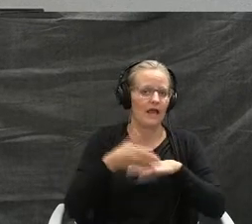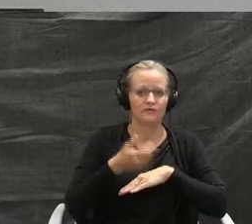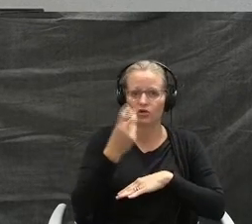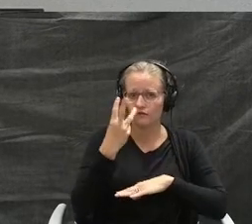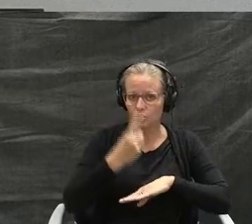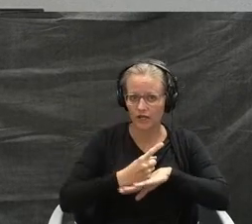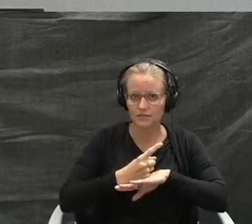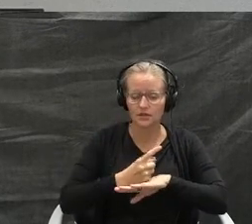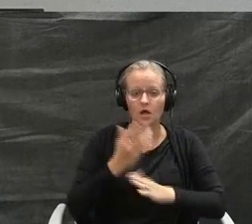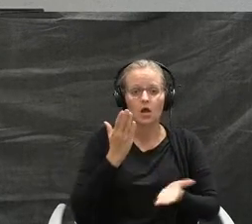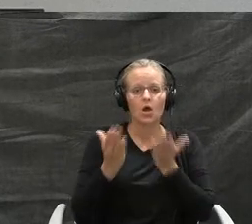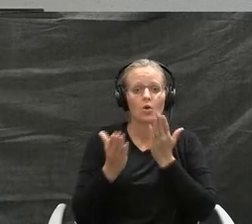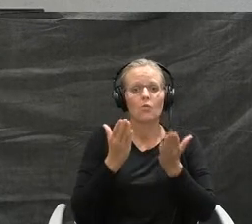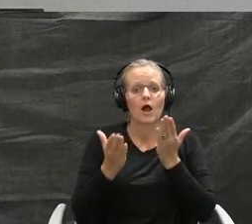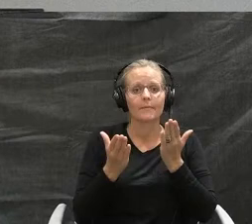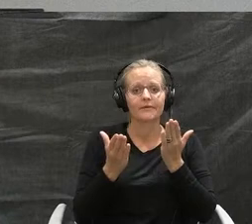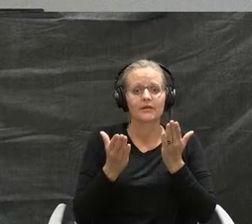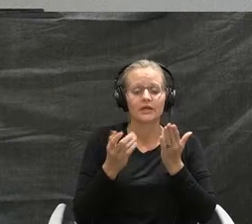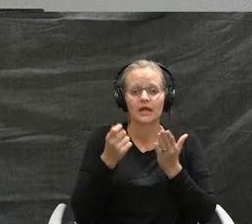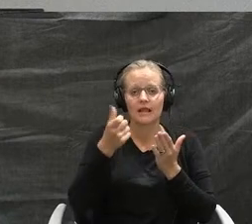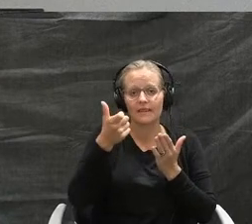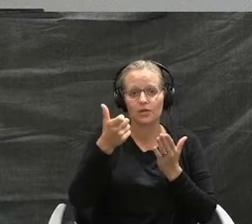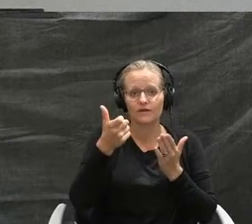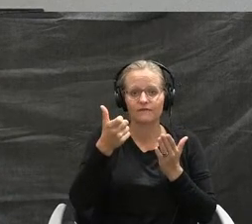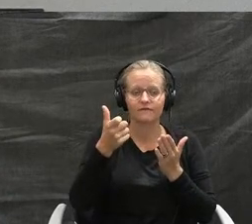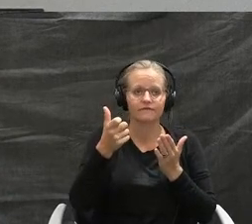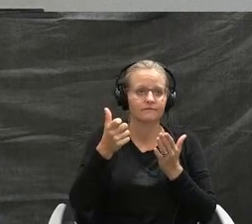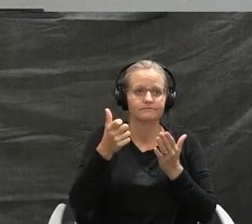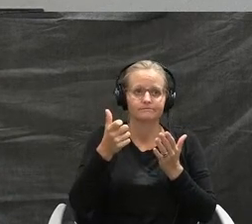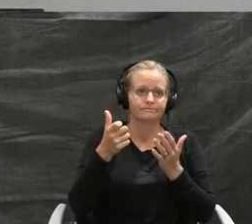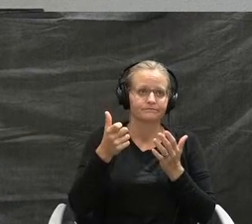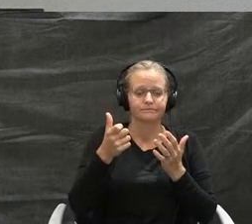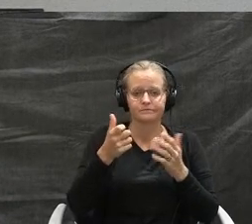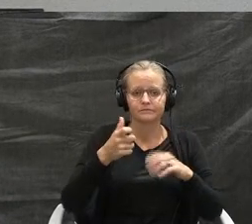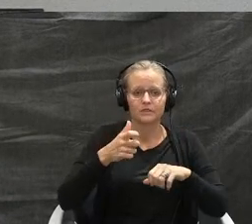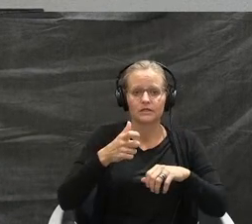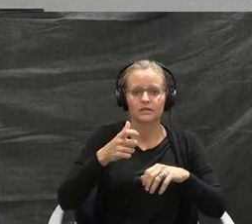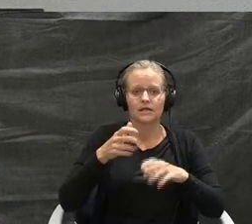staggered. Drop off in the first week or so to make sure that we